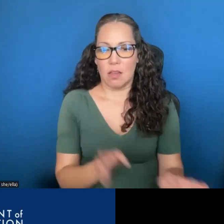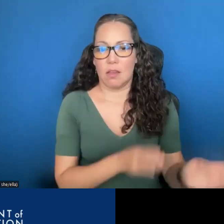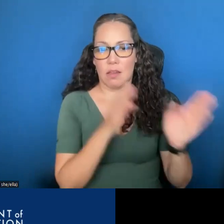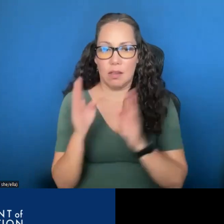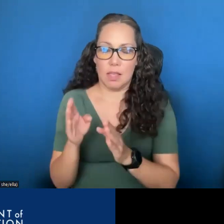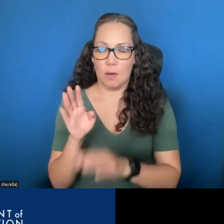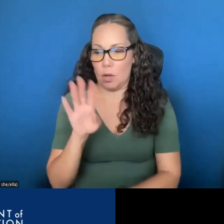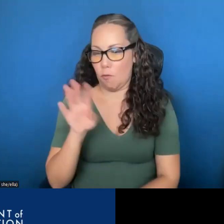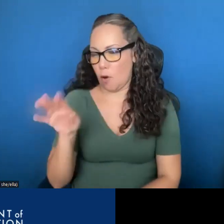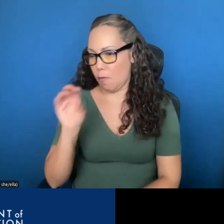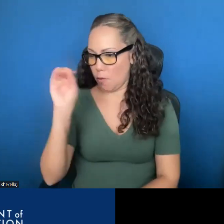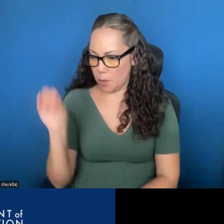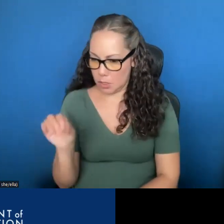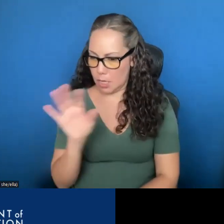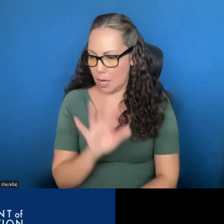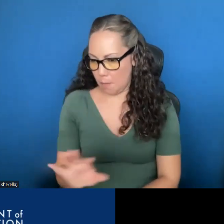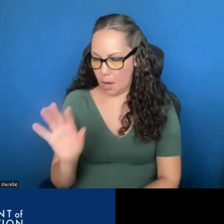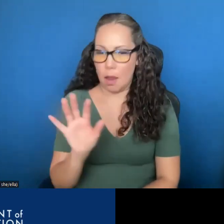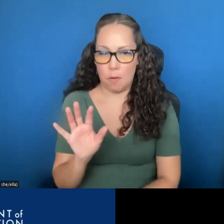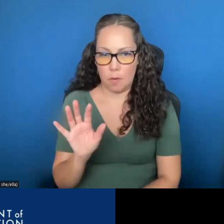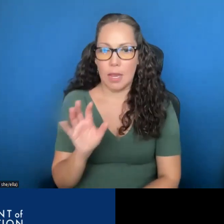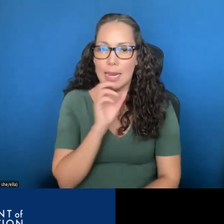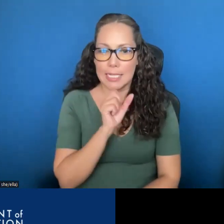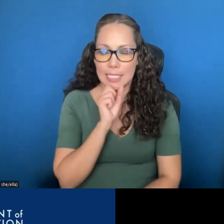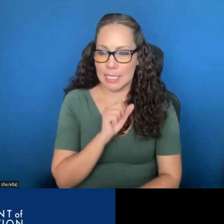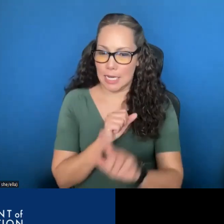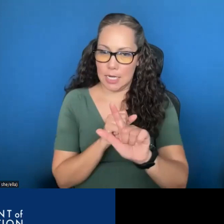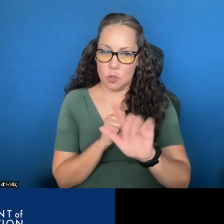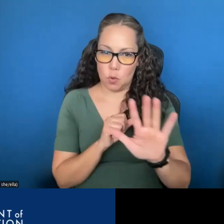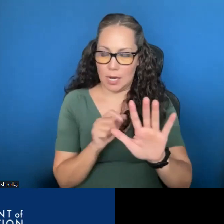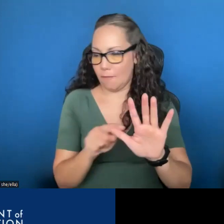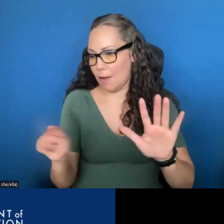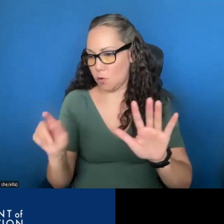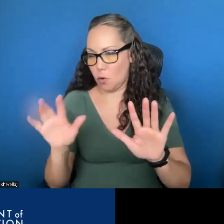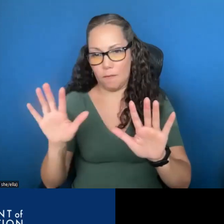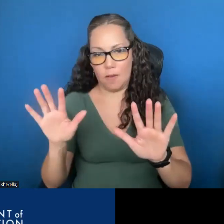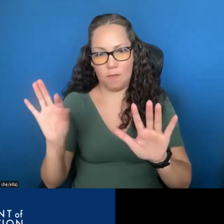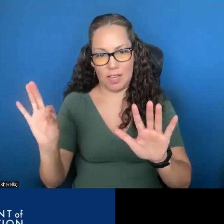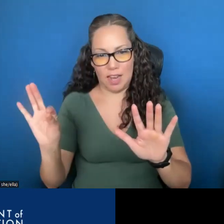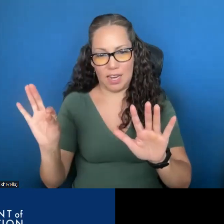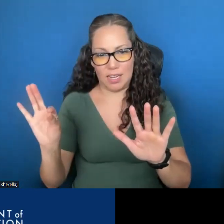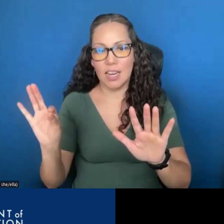approximately of people served are from the ages of 25 to 59 so these adults with disabilities